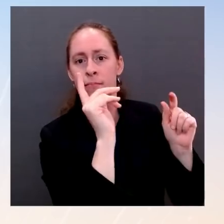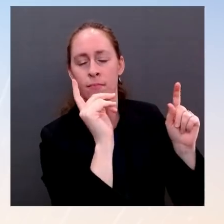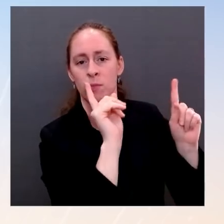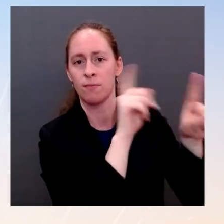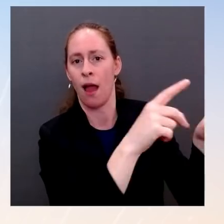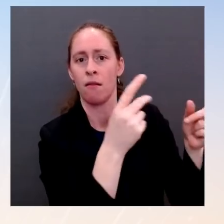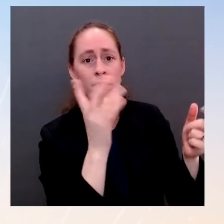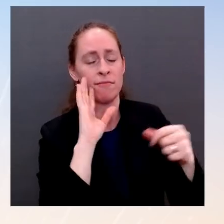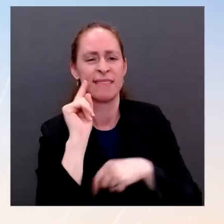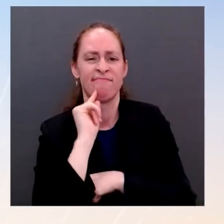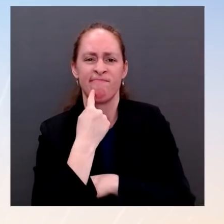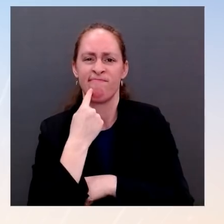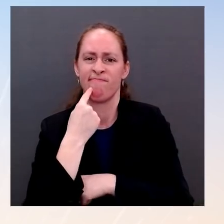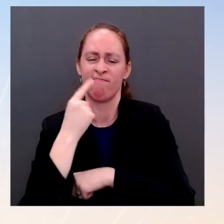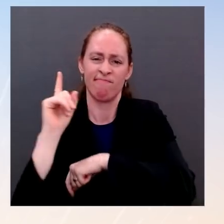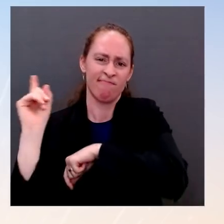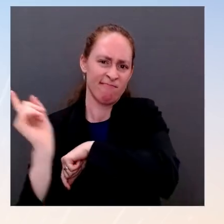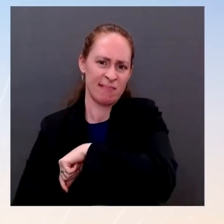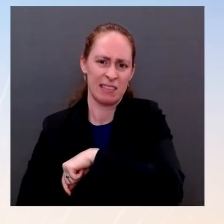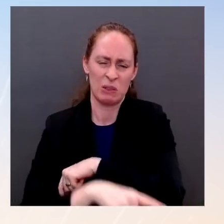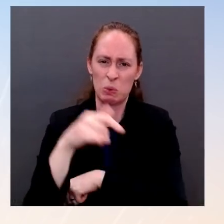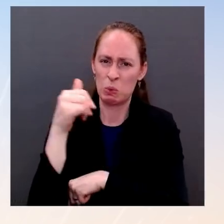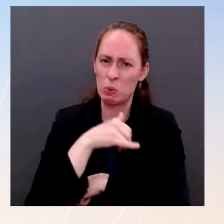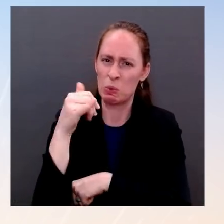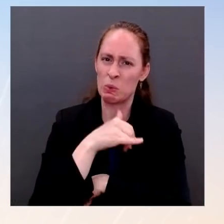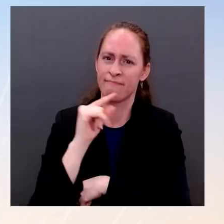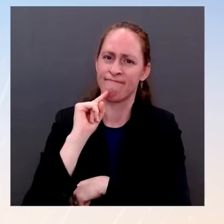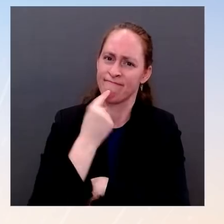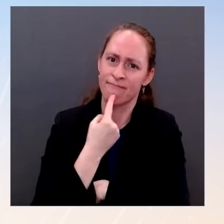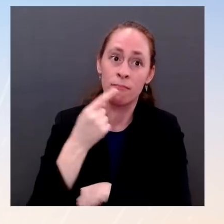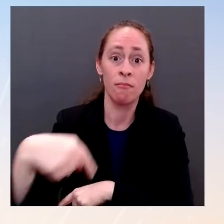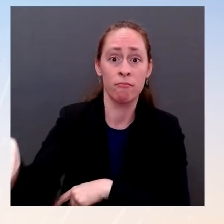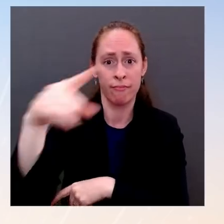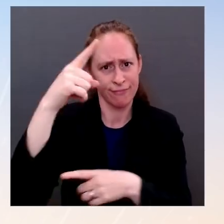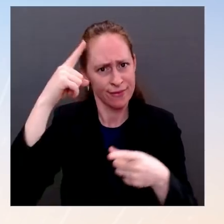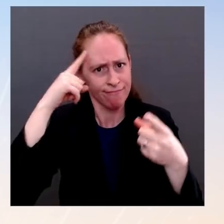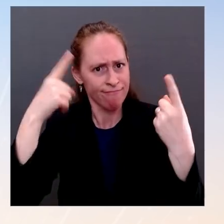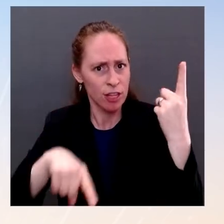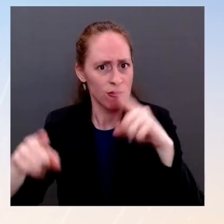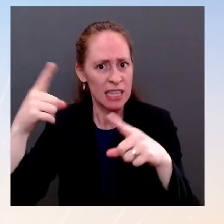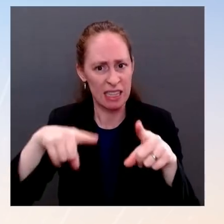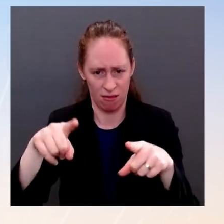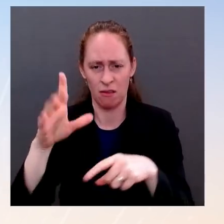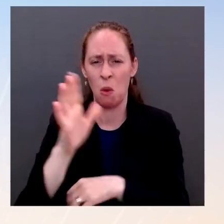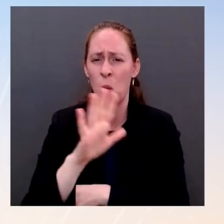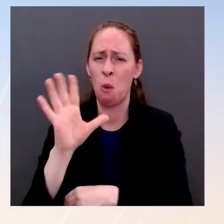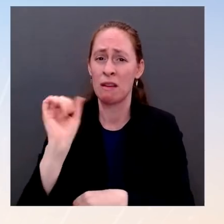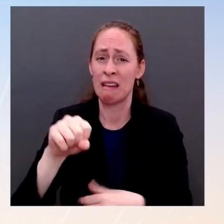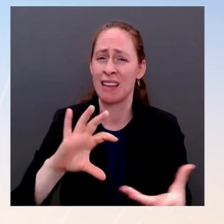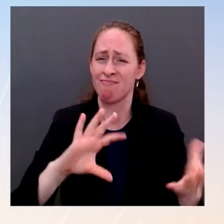both to its economy and its strategic position in the world. Our financial sanctions have been designed to impose